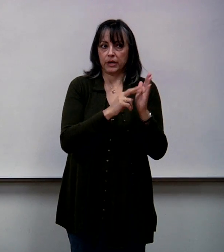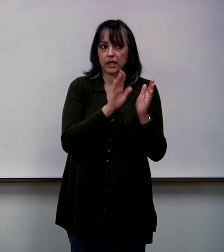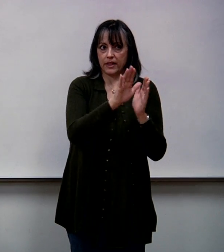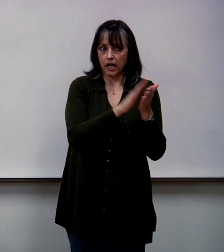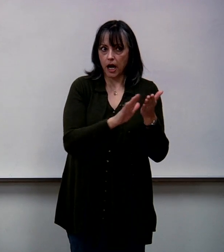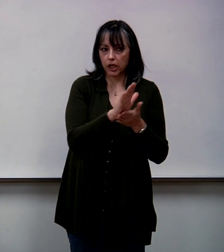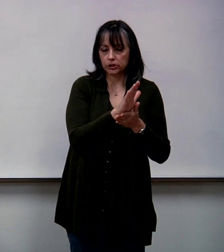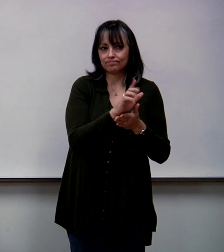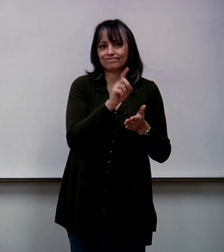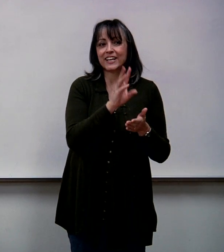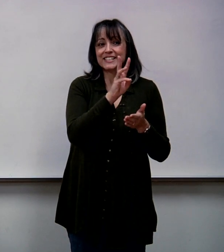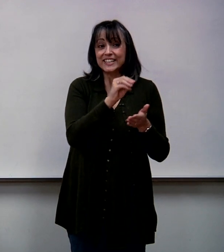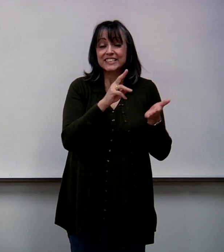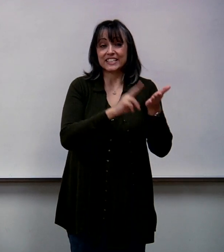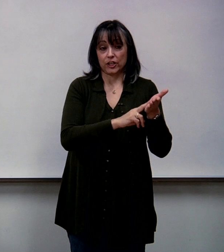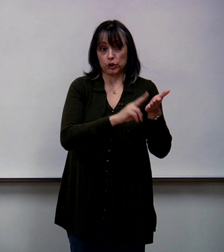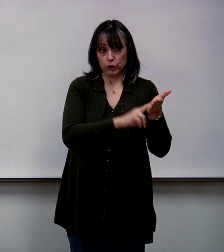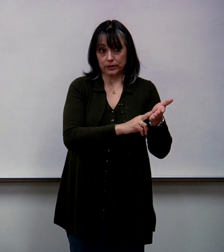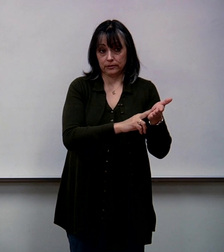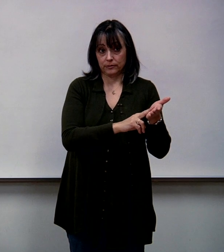Where as CHST, being the smallest college